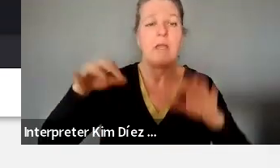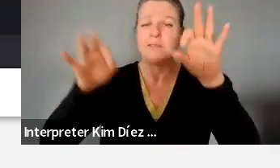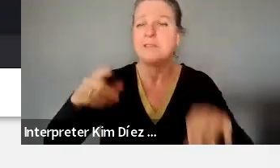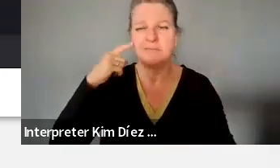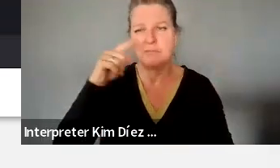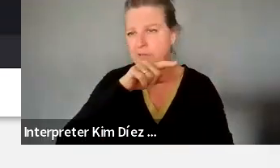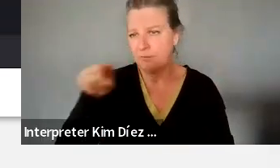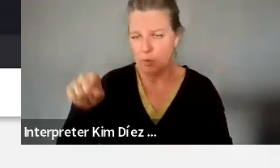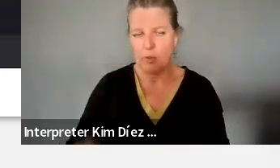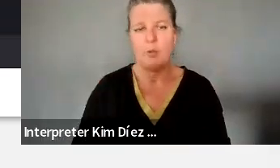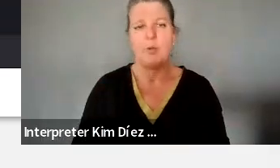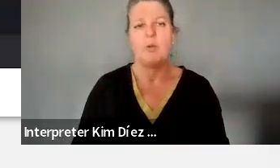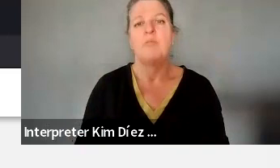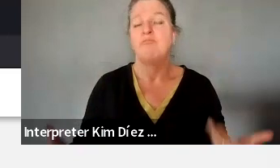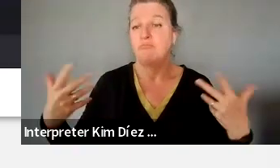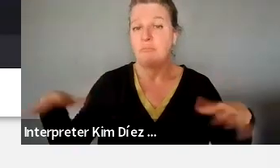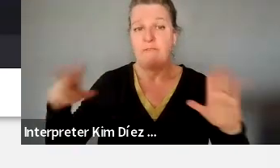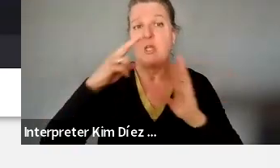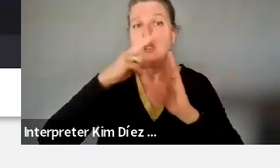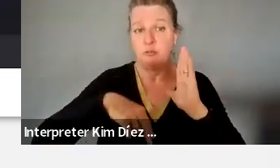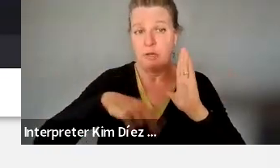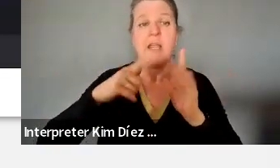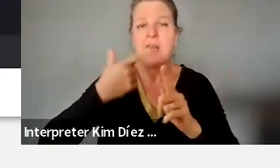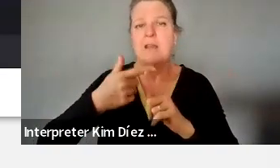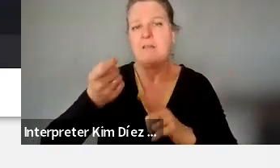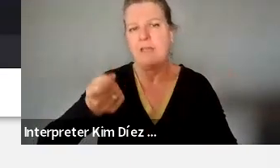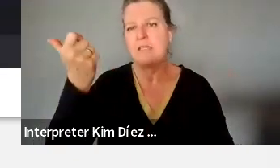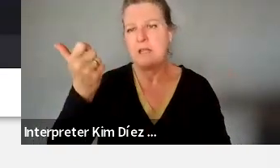and once you're done reading them, you will delete them because your students,